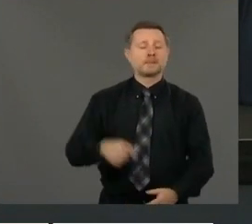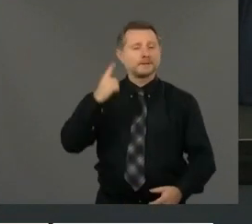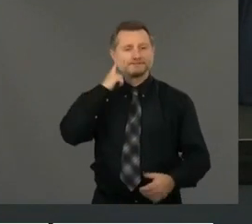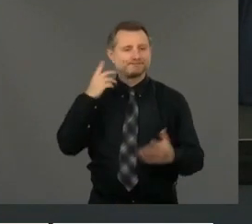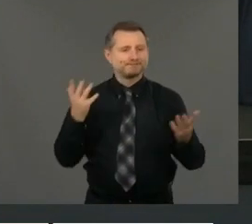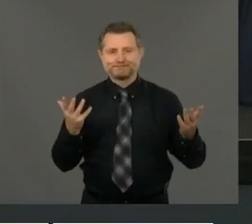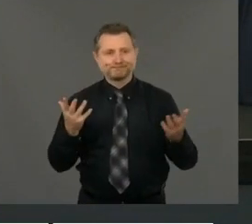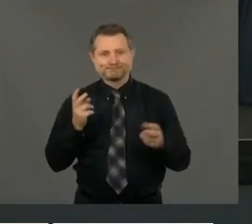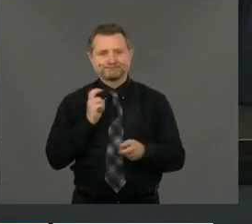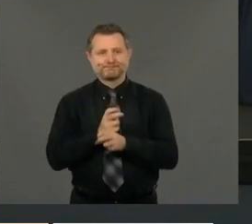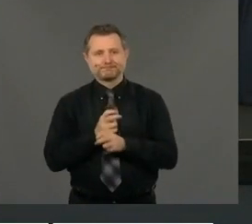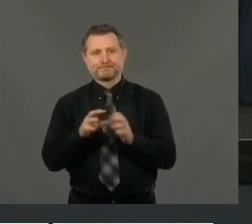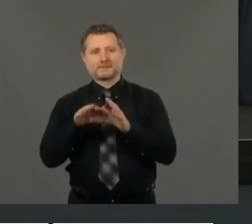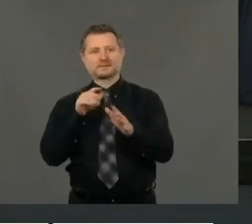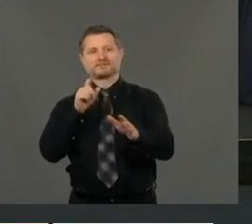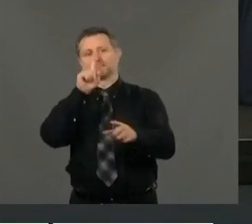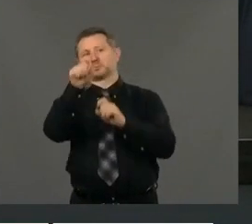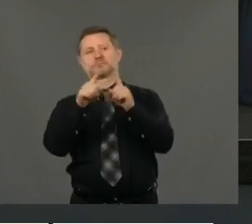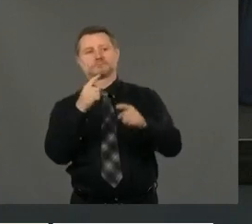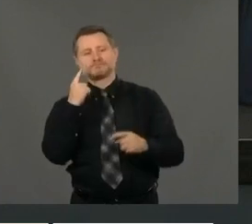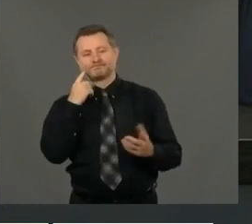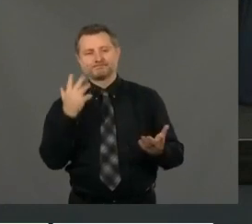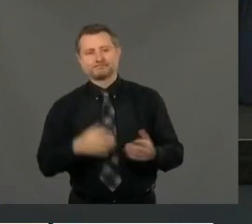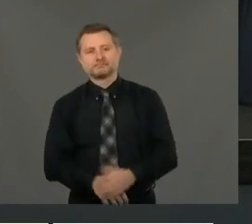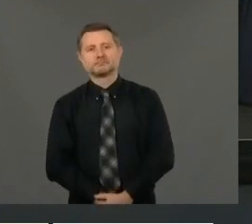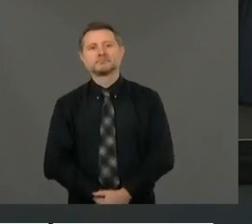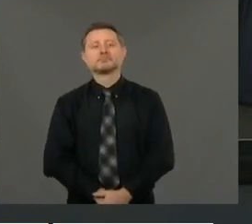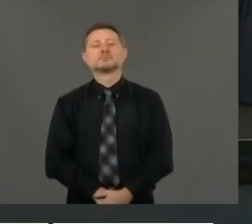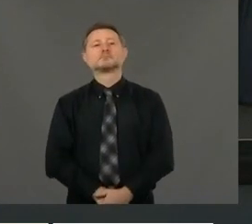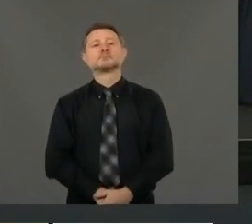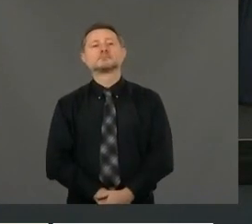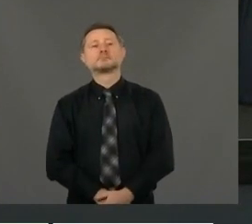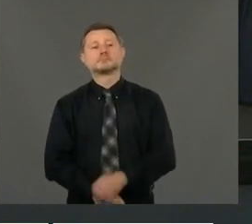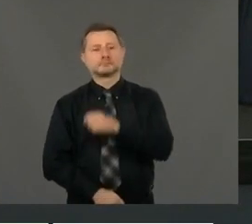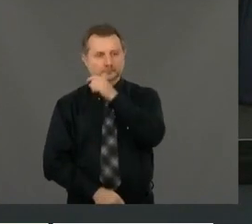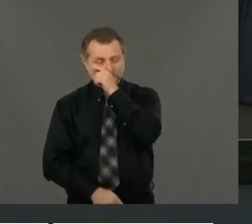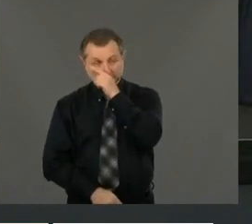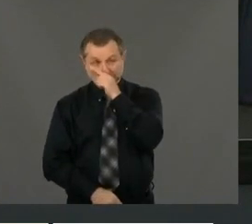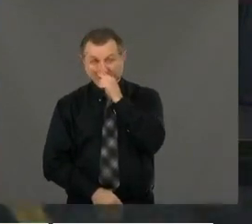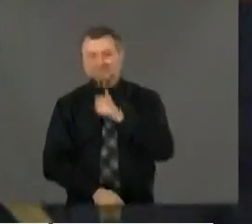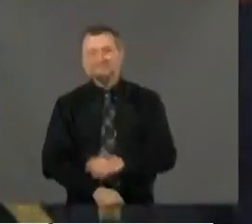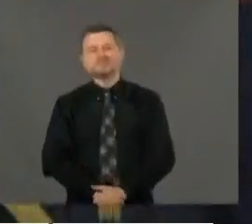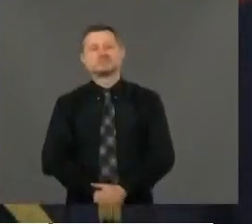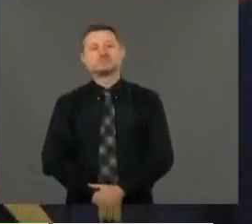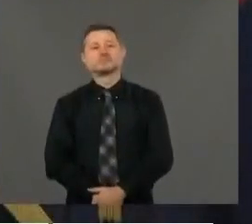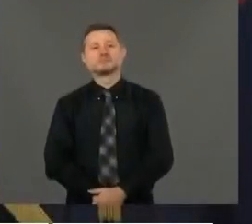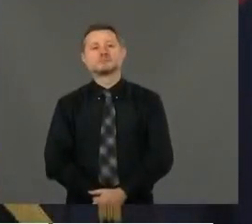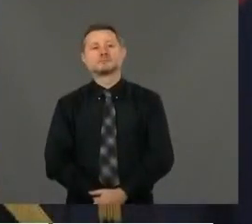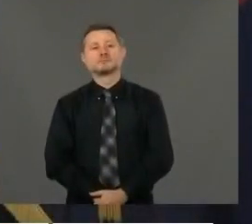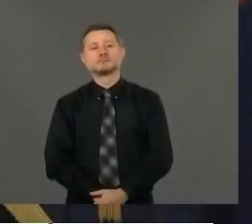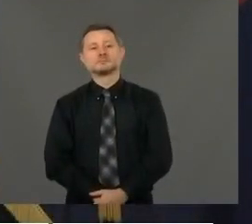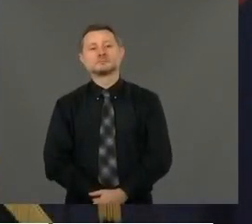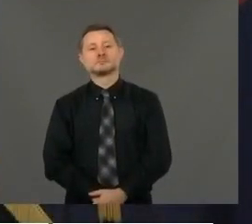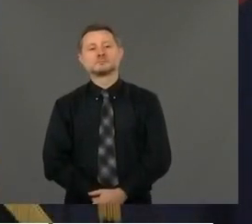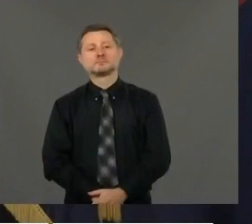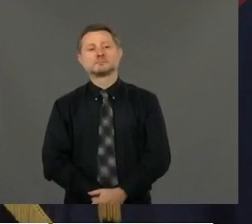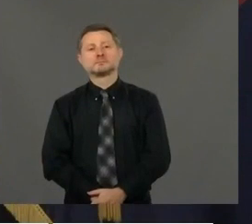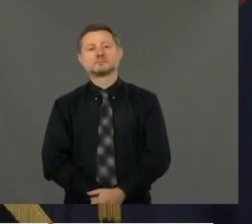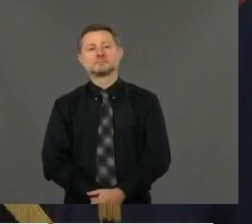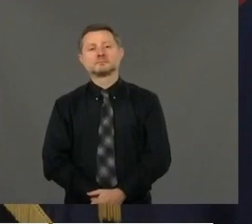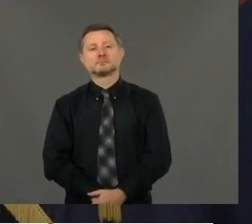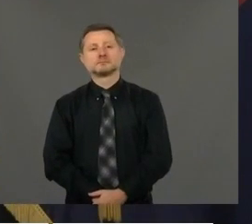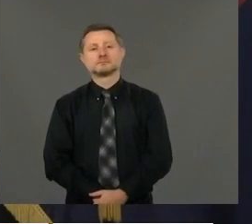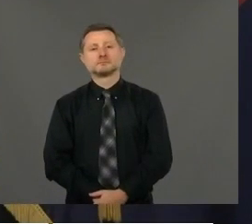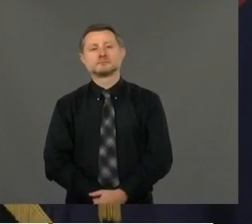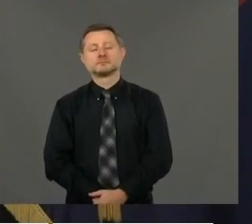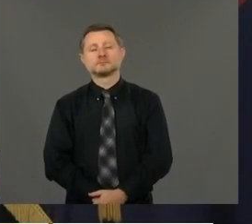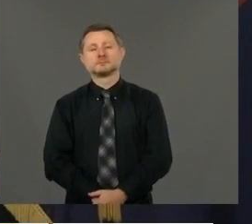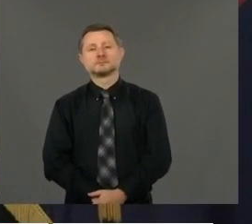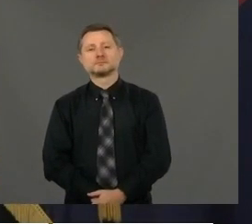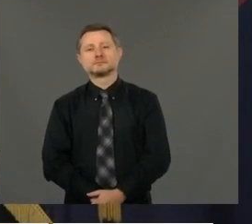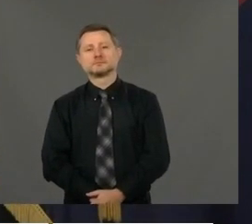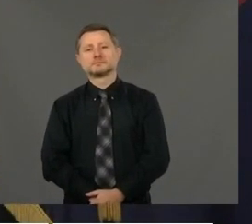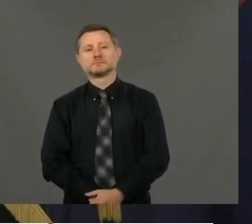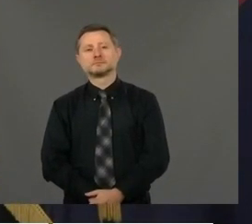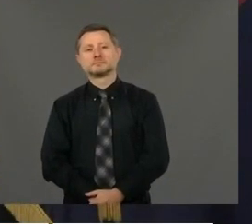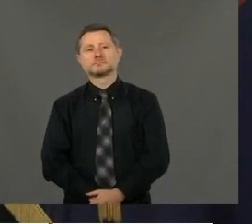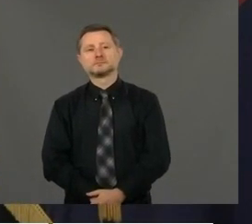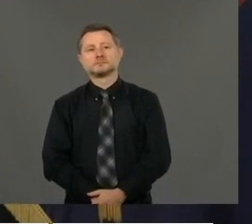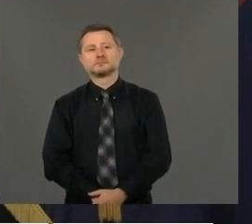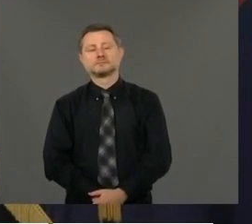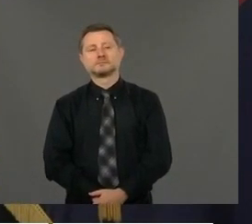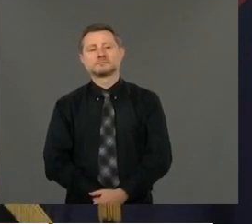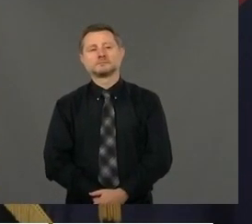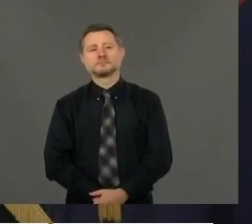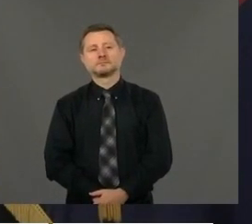TESTING EQUIPMENT.